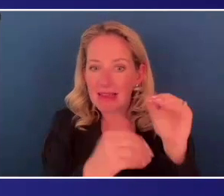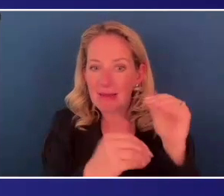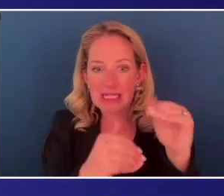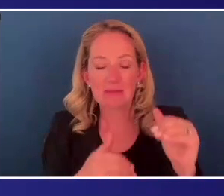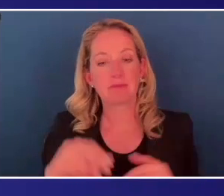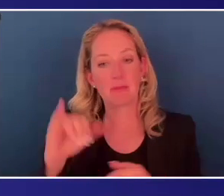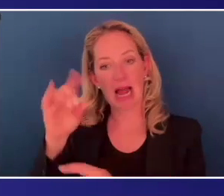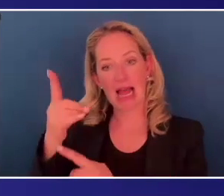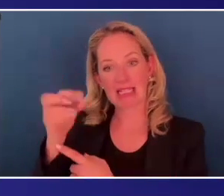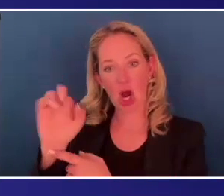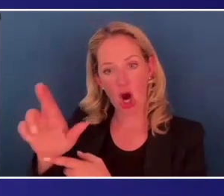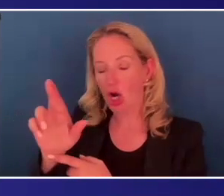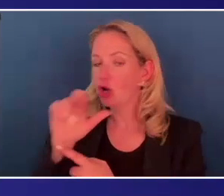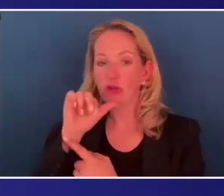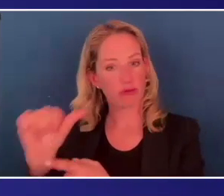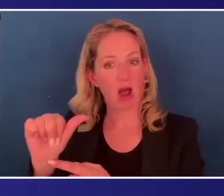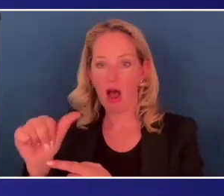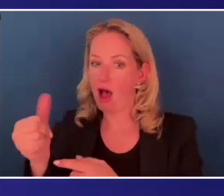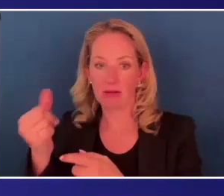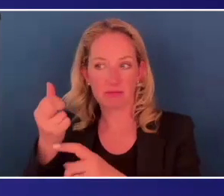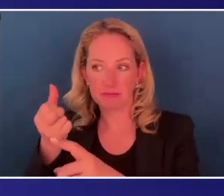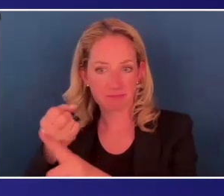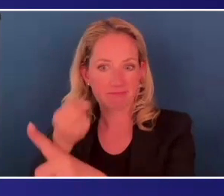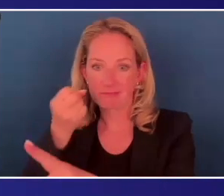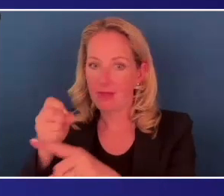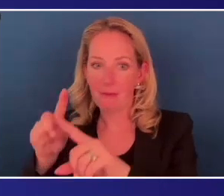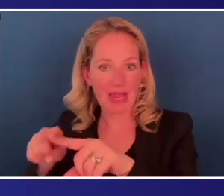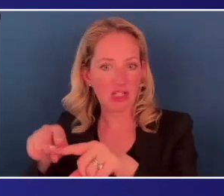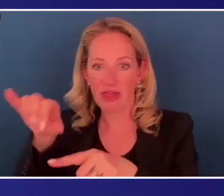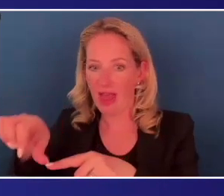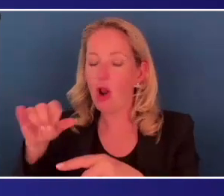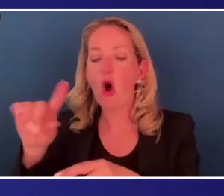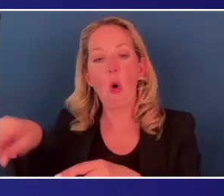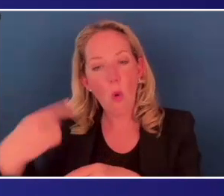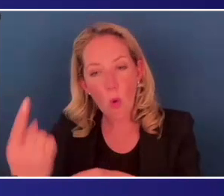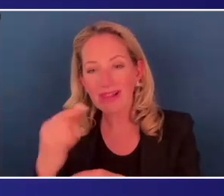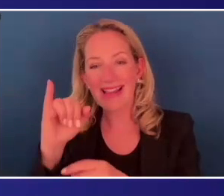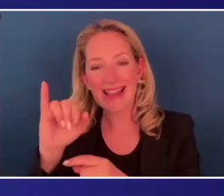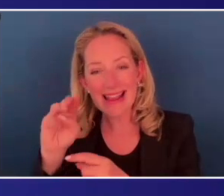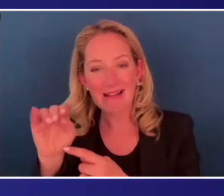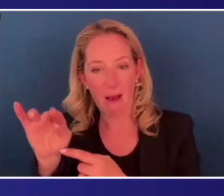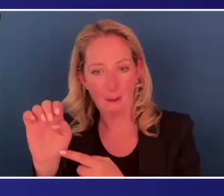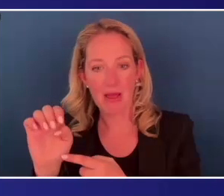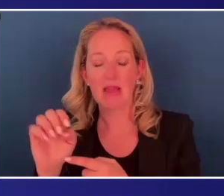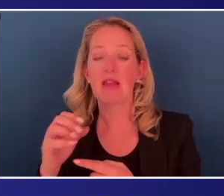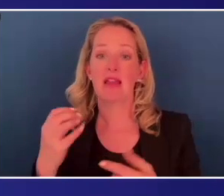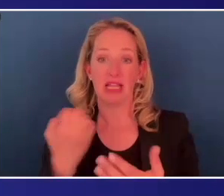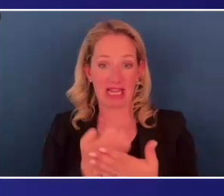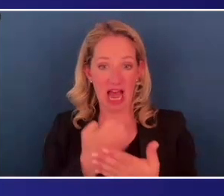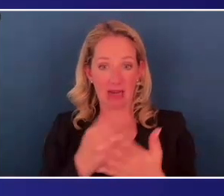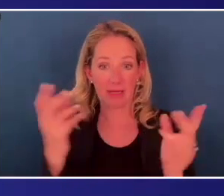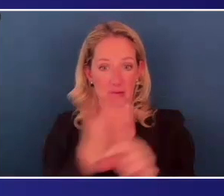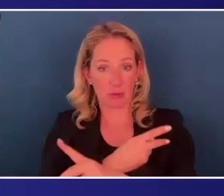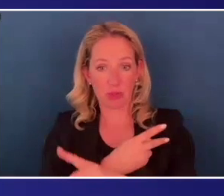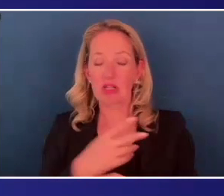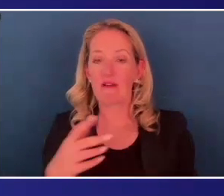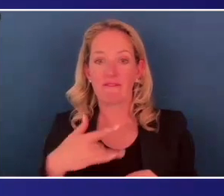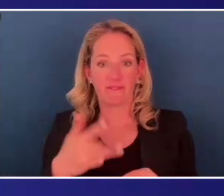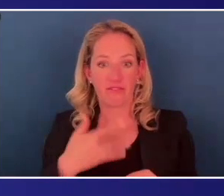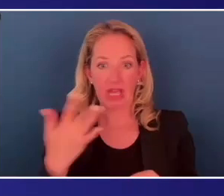And certain and uncertain economic times, current policies force borrowers choose between loan repayment and basic needs worsening hardship for families on the financial edge.